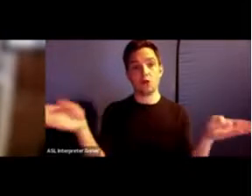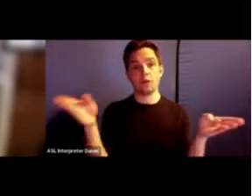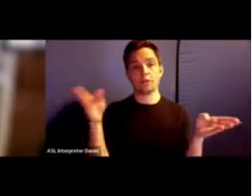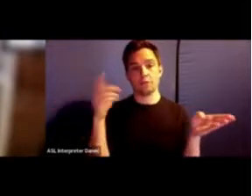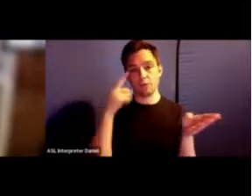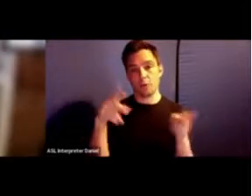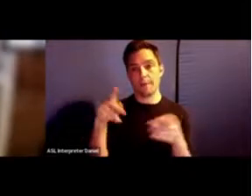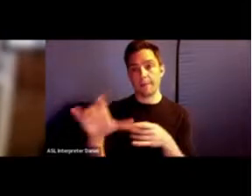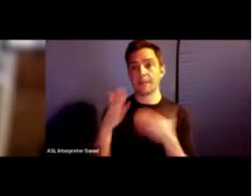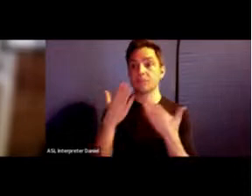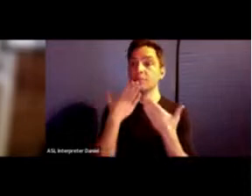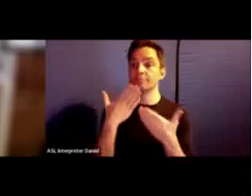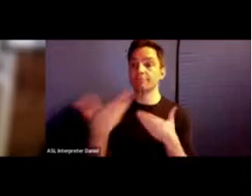welcome. Next slide, please.